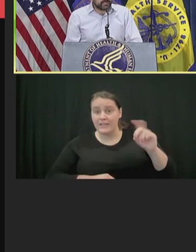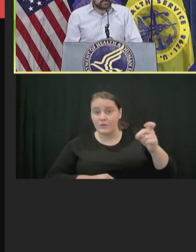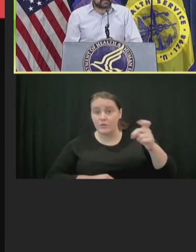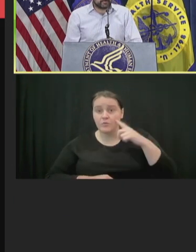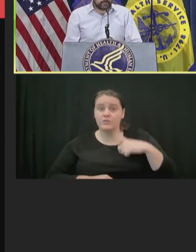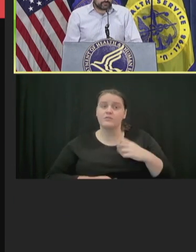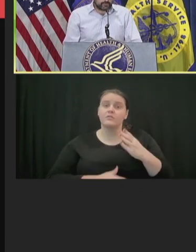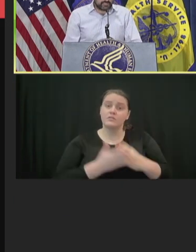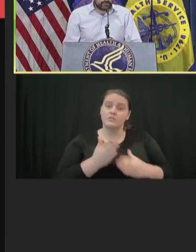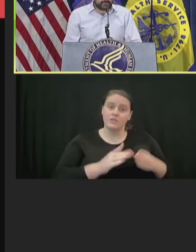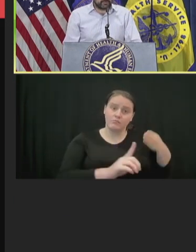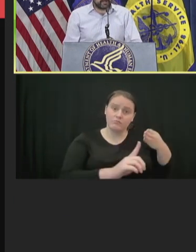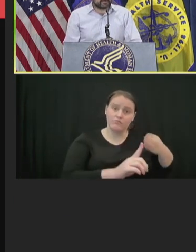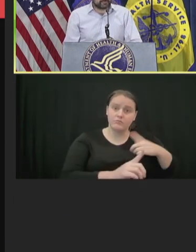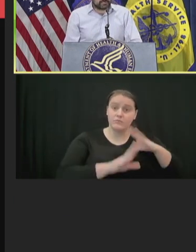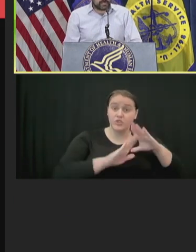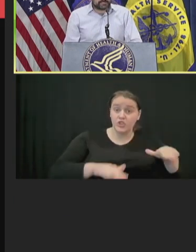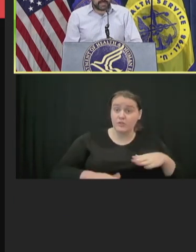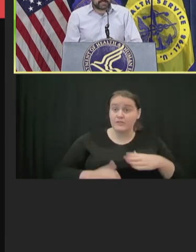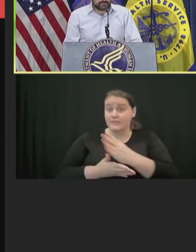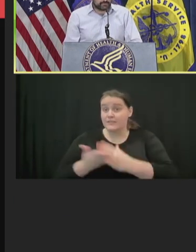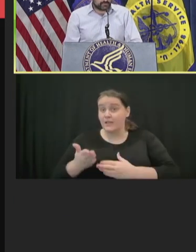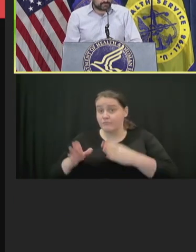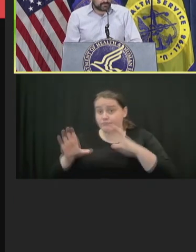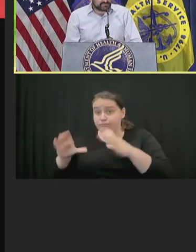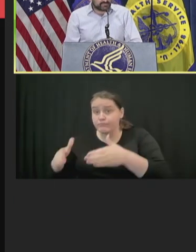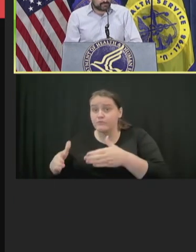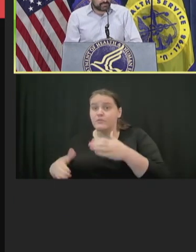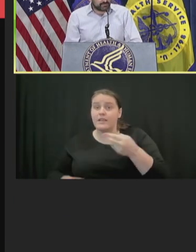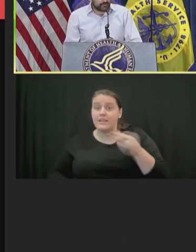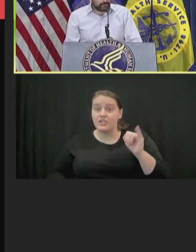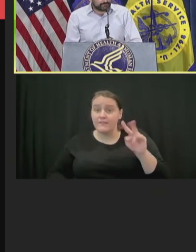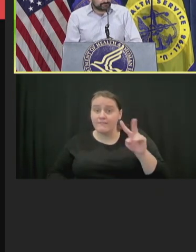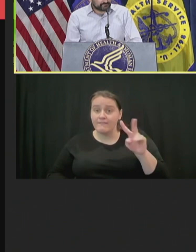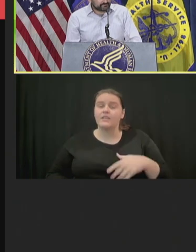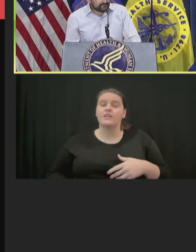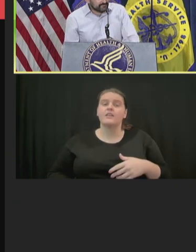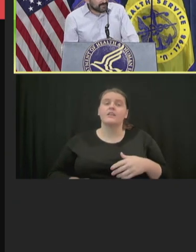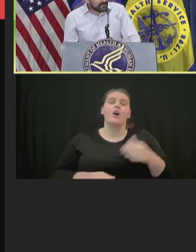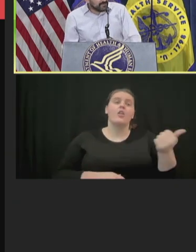Some are enrolling what we call household contacts, people exposed to TB at home.